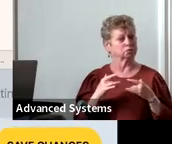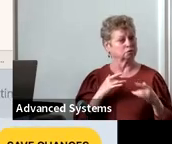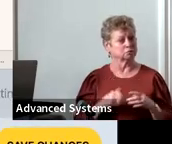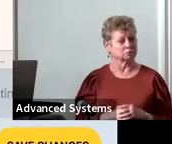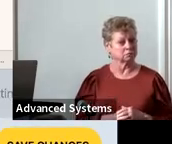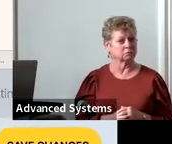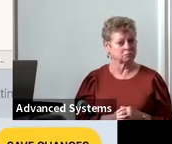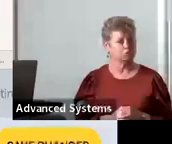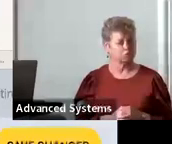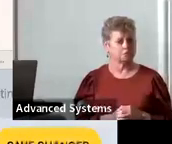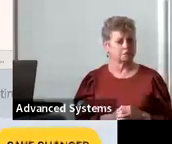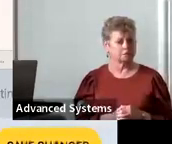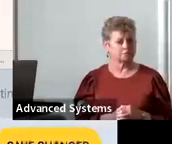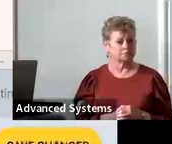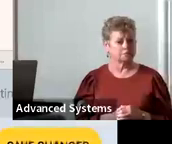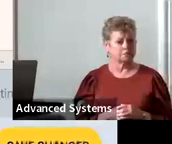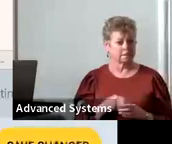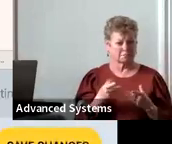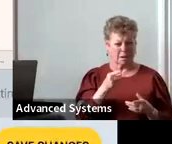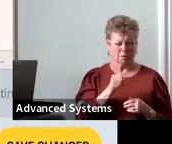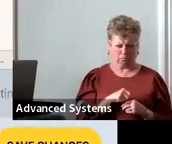Now, you may be wondering, that's a lot of information.